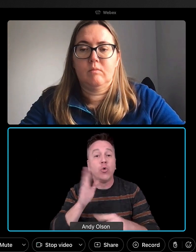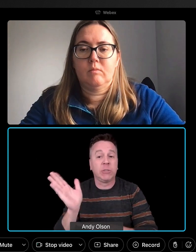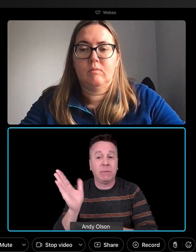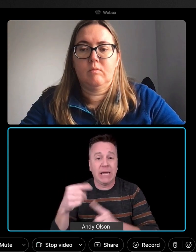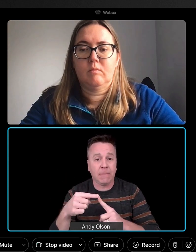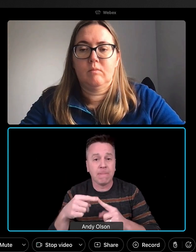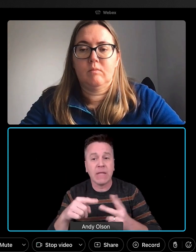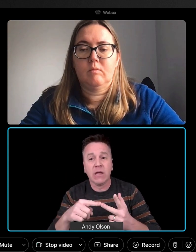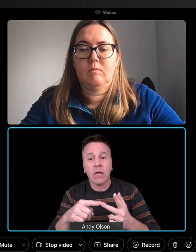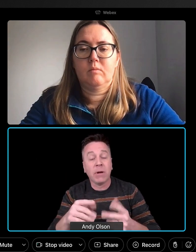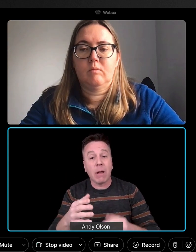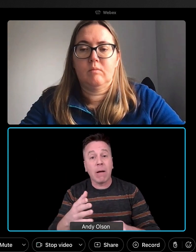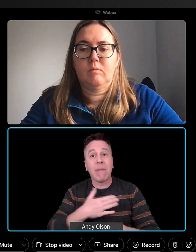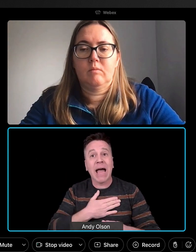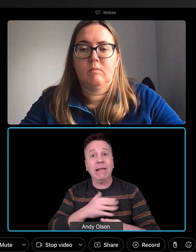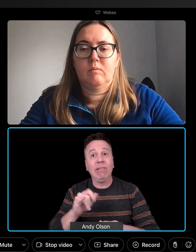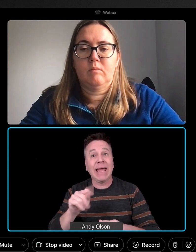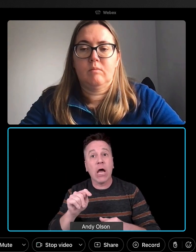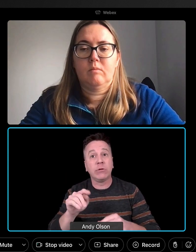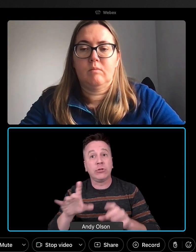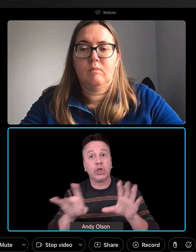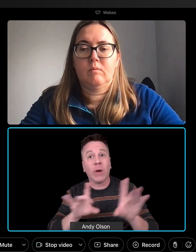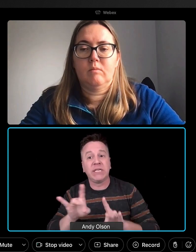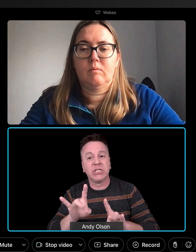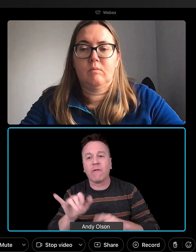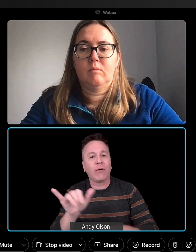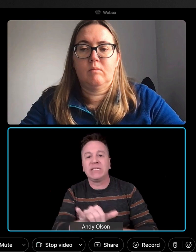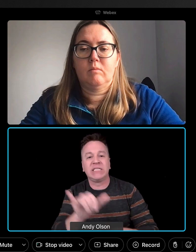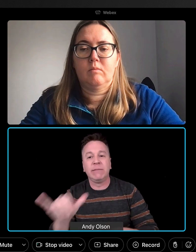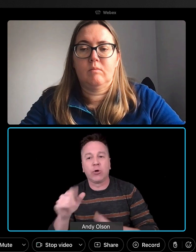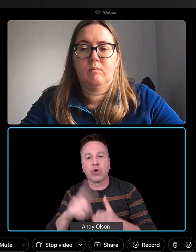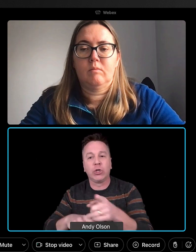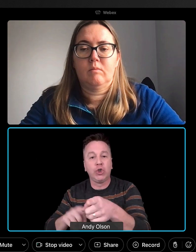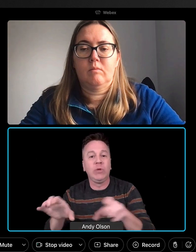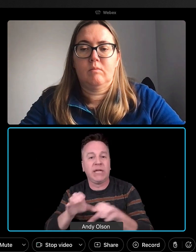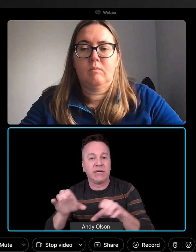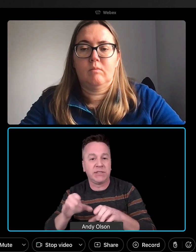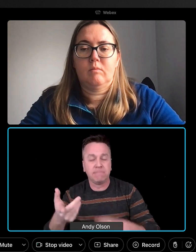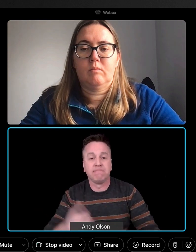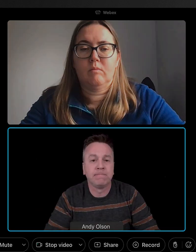who’s speaking. My layout choices are very similar to what Julie does.